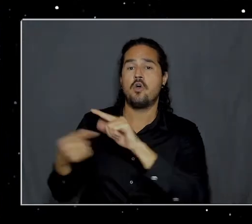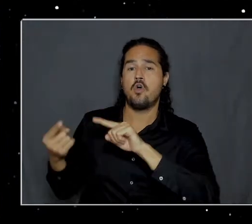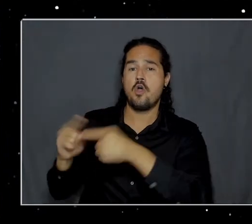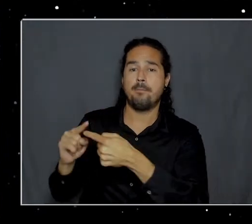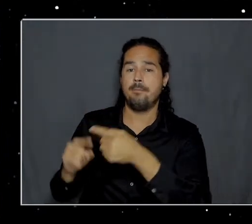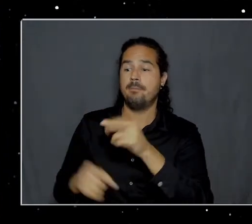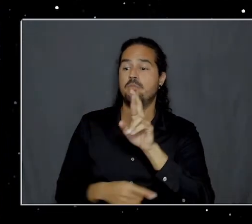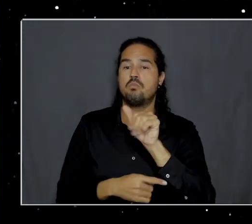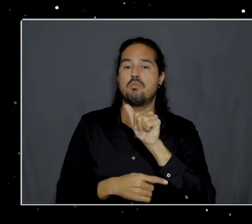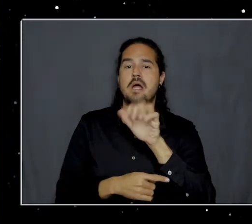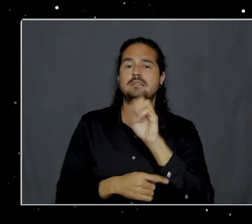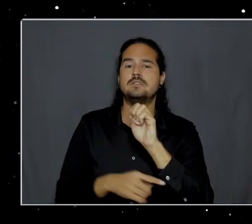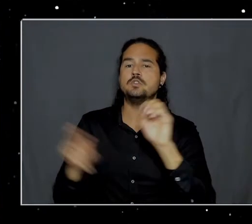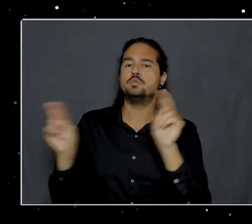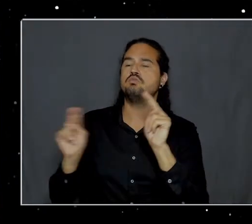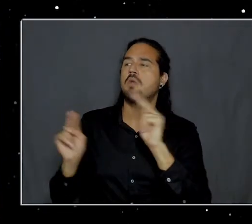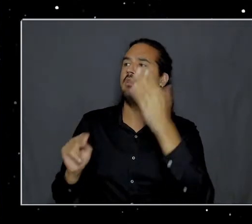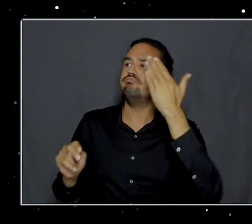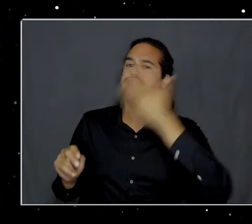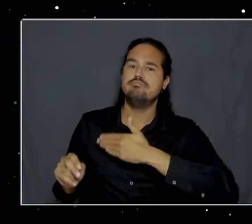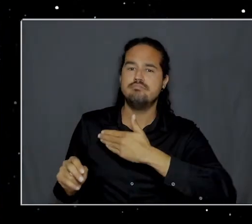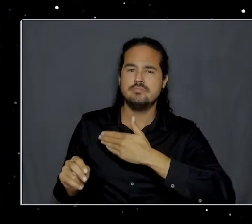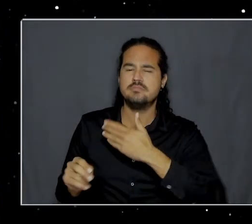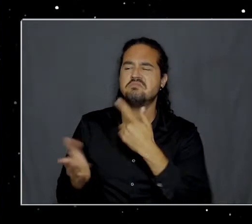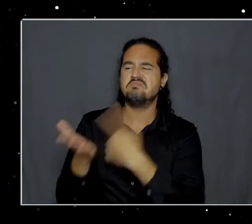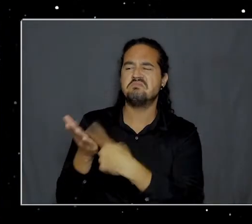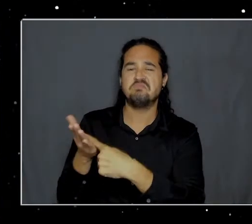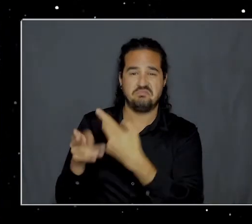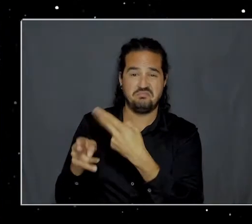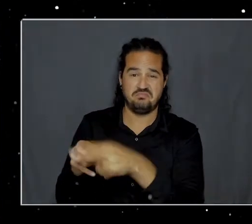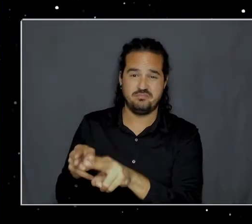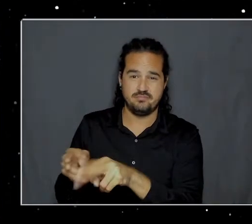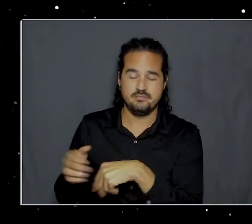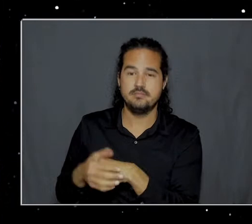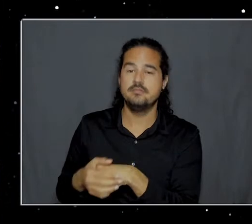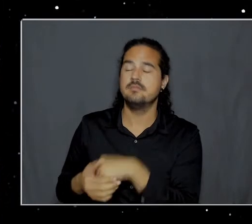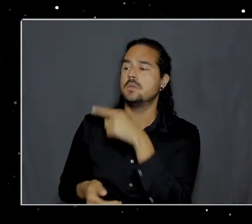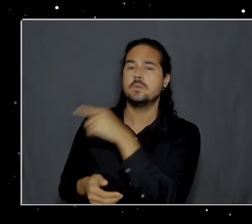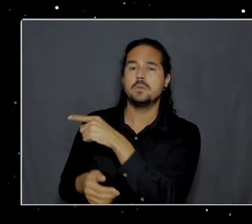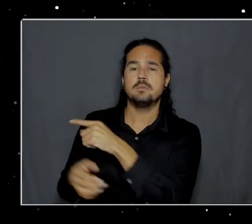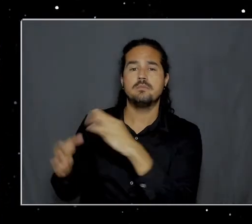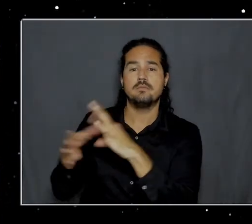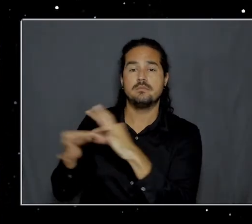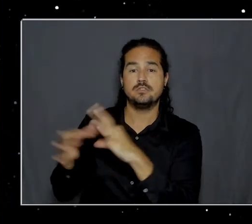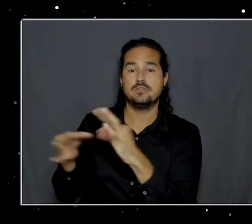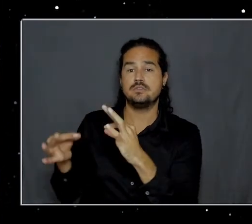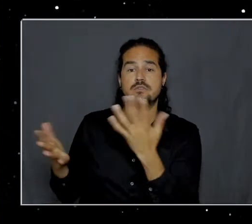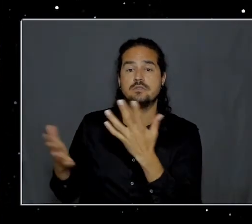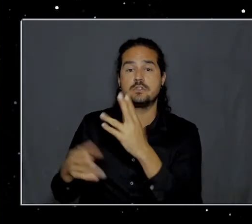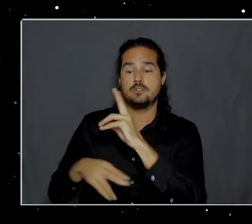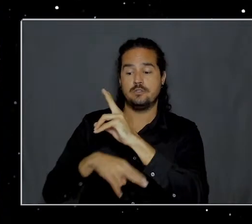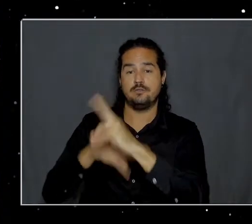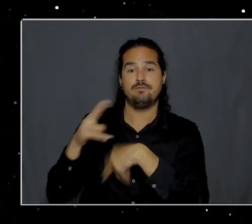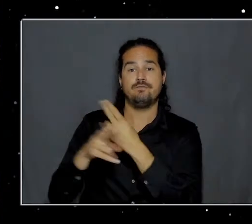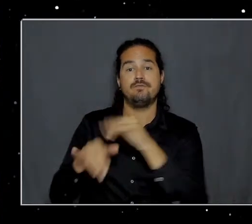OF BELONGING JUST FOR A MOMENT. AND YOU SAID THAT UNIVERSAL